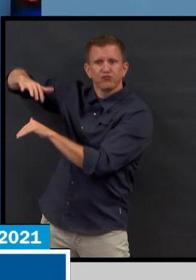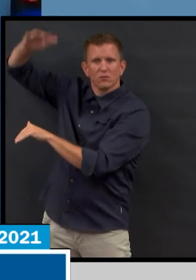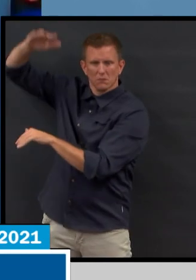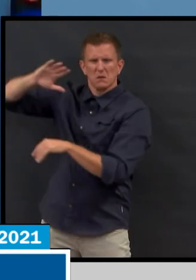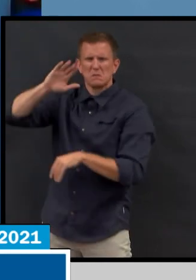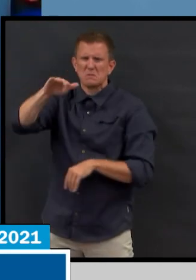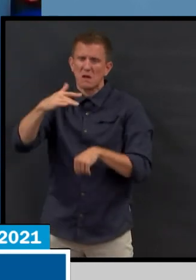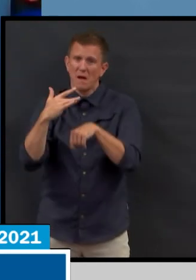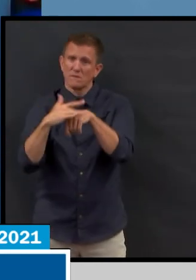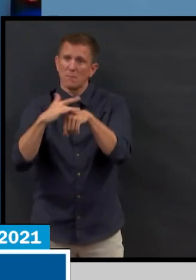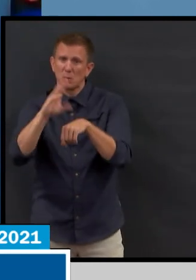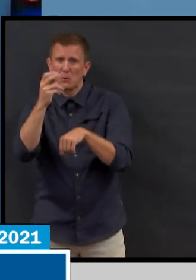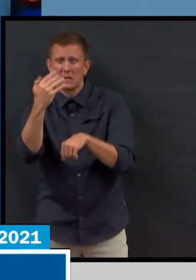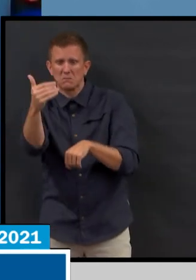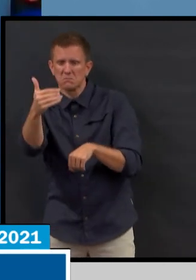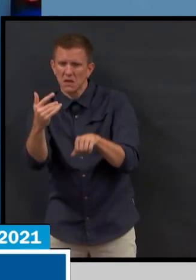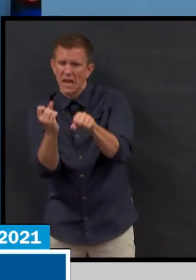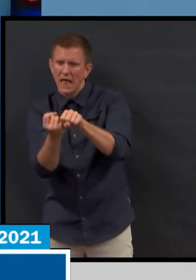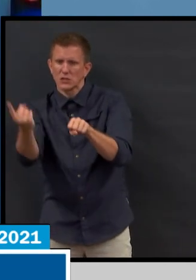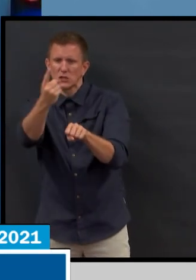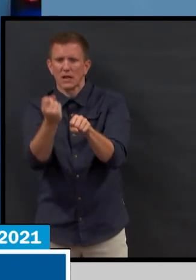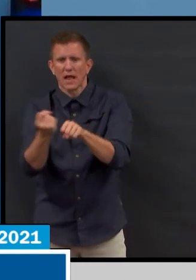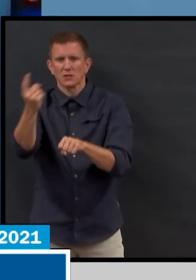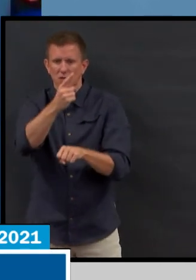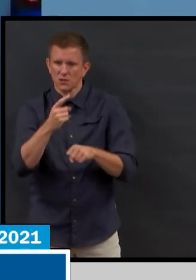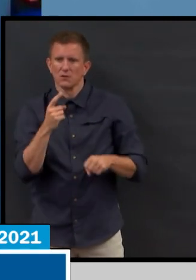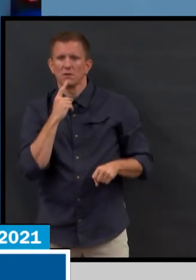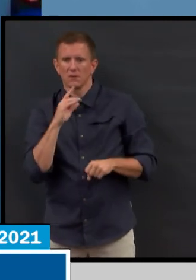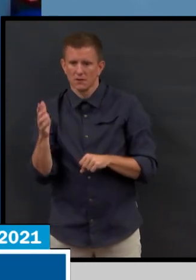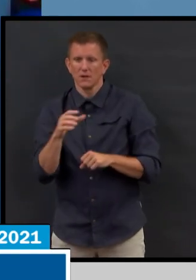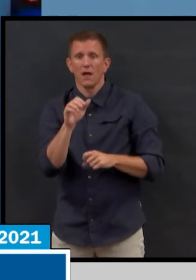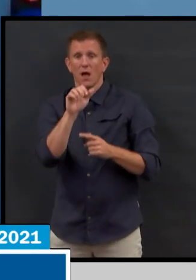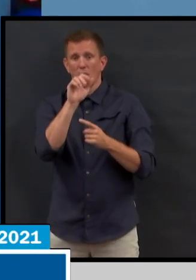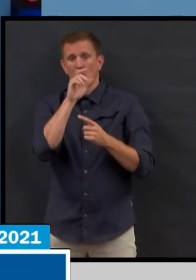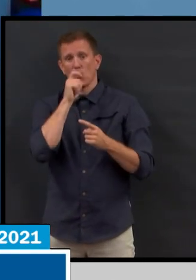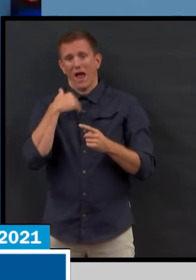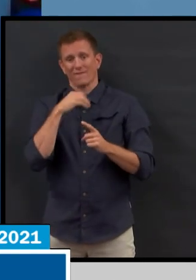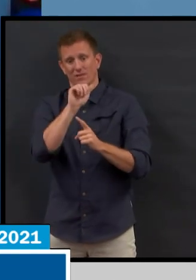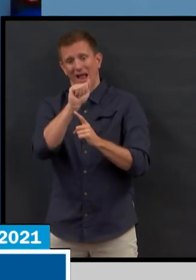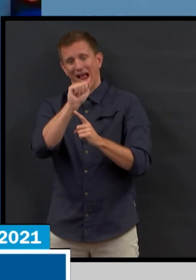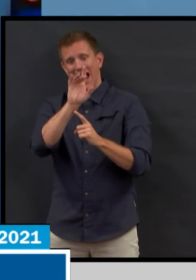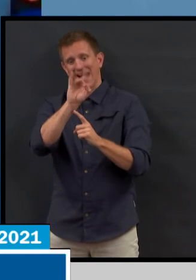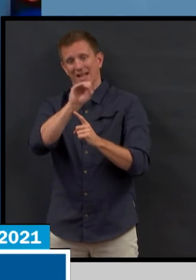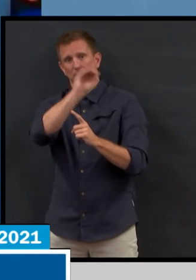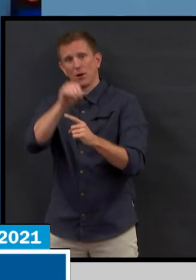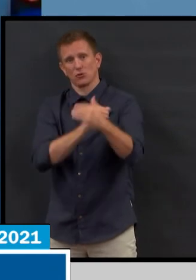80 units and that's just something that we should celebrate taking what was a detriment to the east